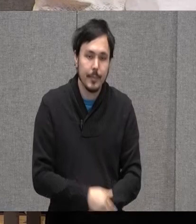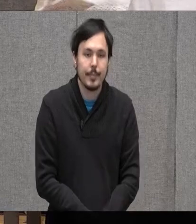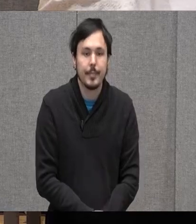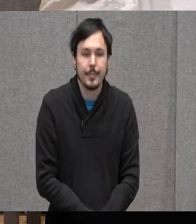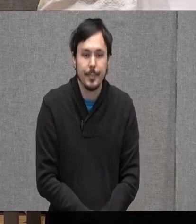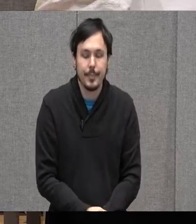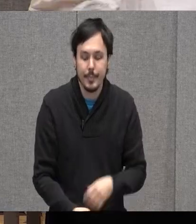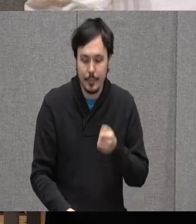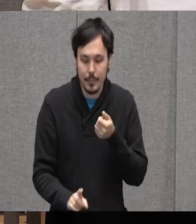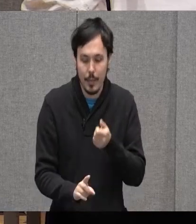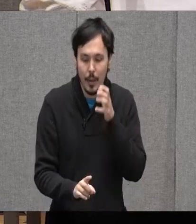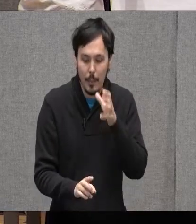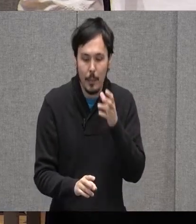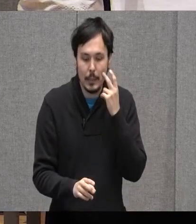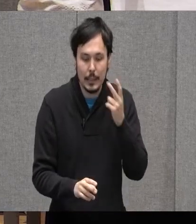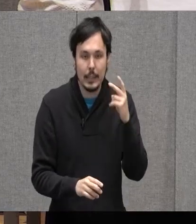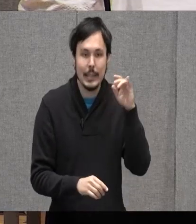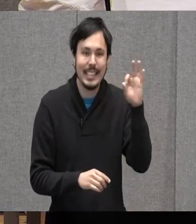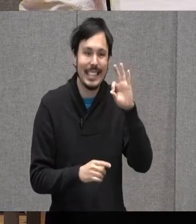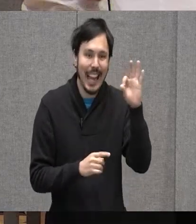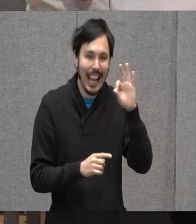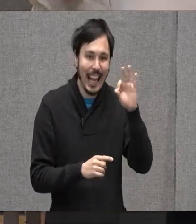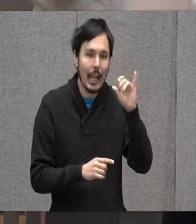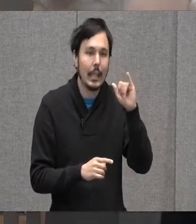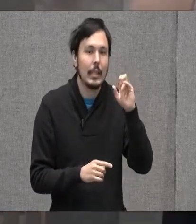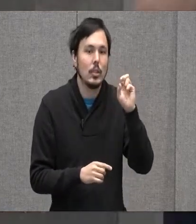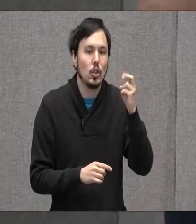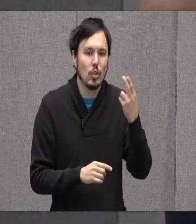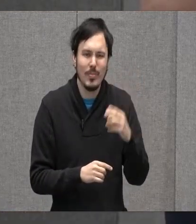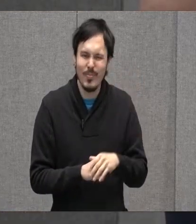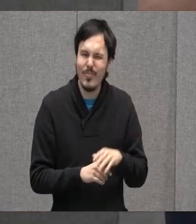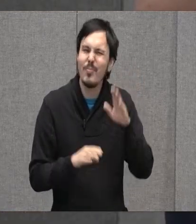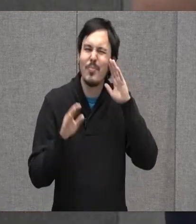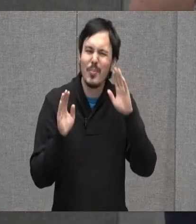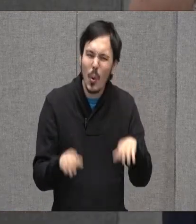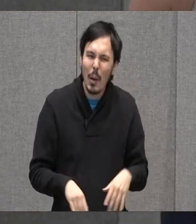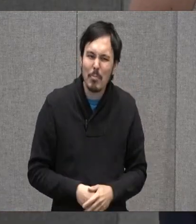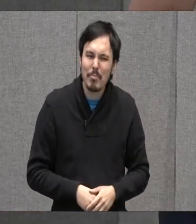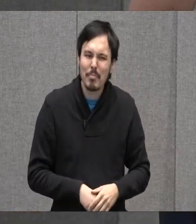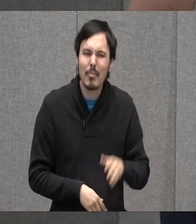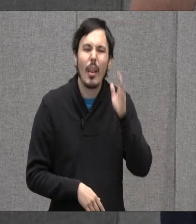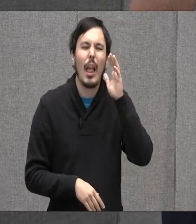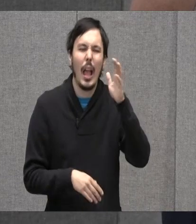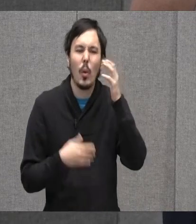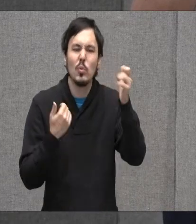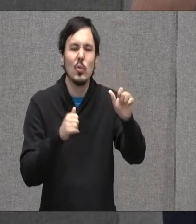and I gotta get nine inches. So you know what? I'm gonna make life a little easy on myself